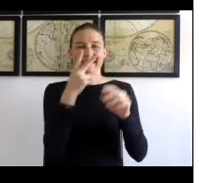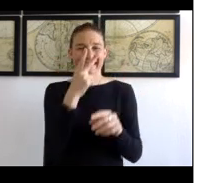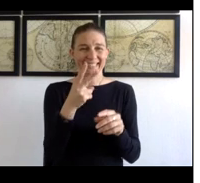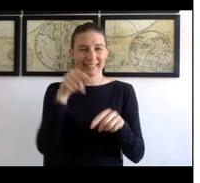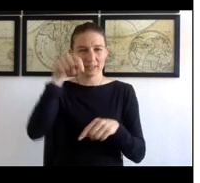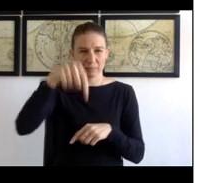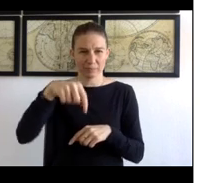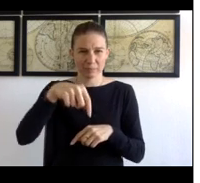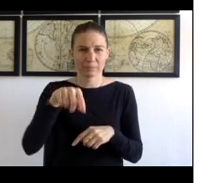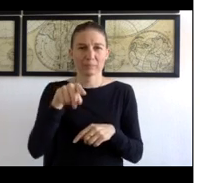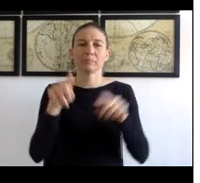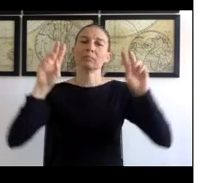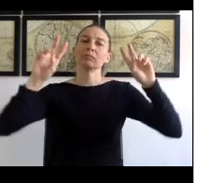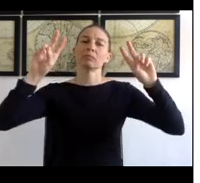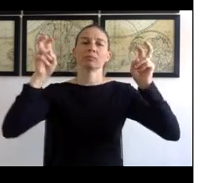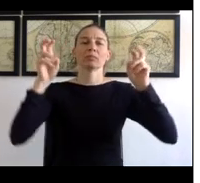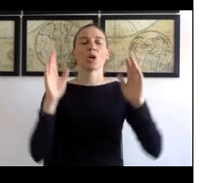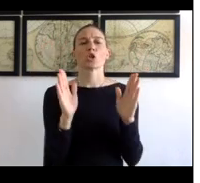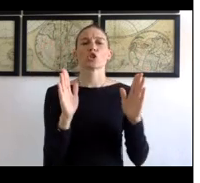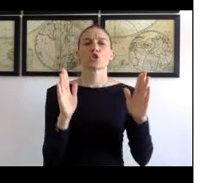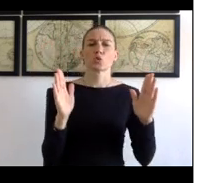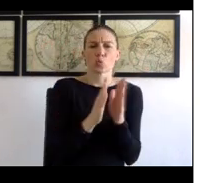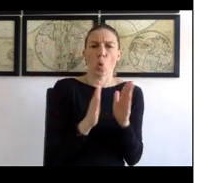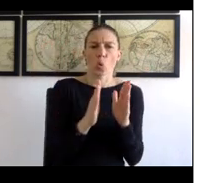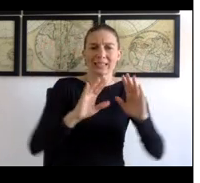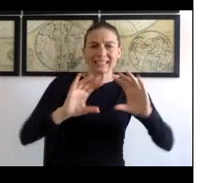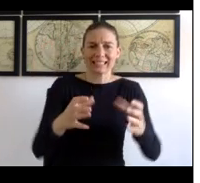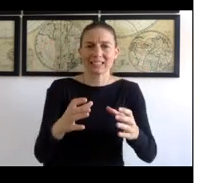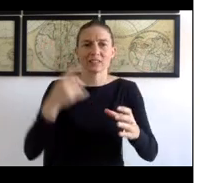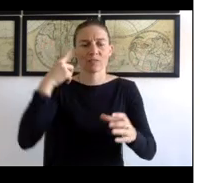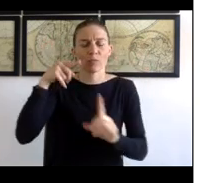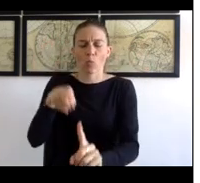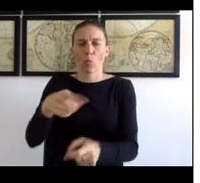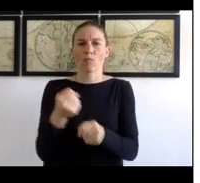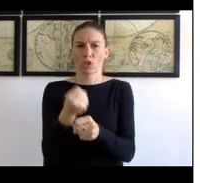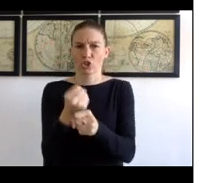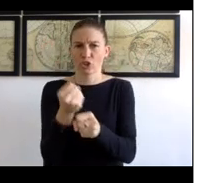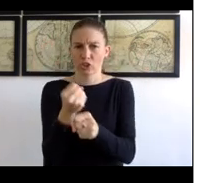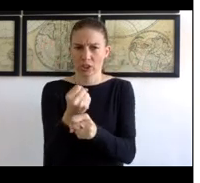consisting of six questions where the respondents are asked